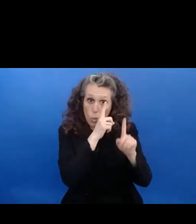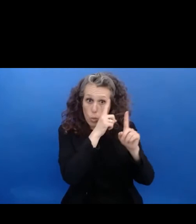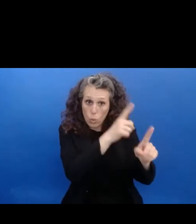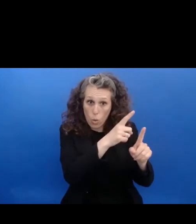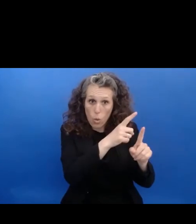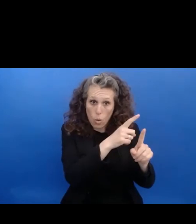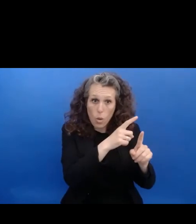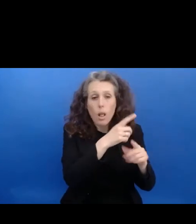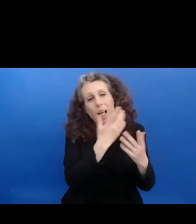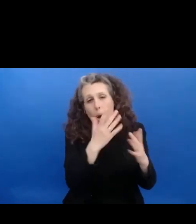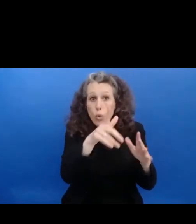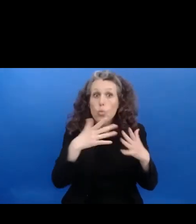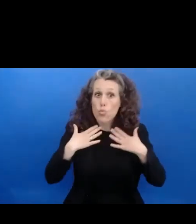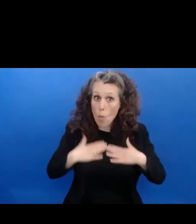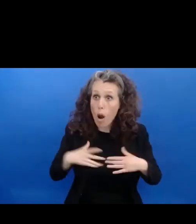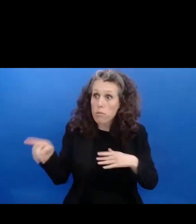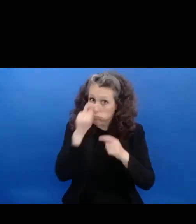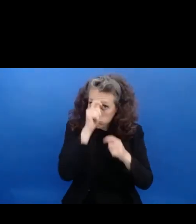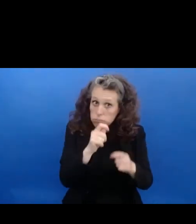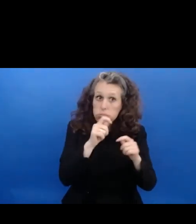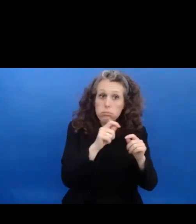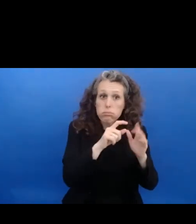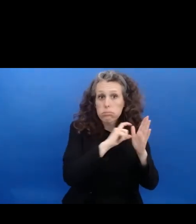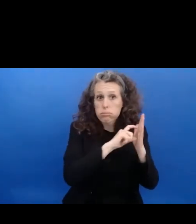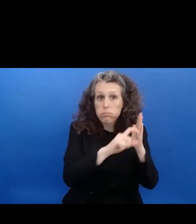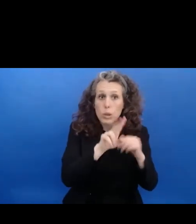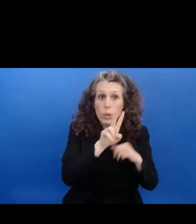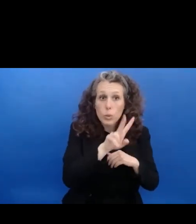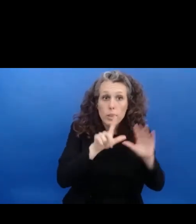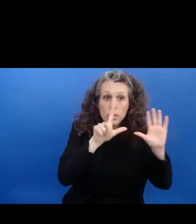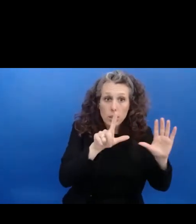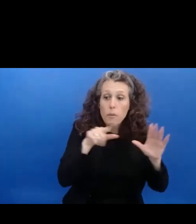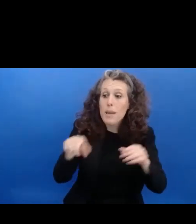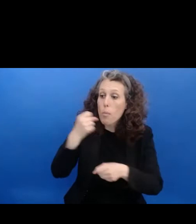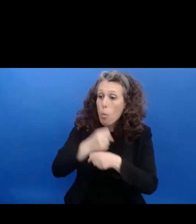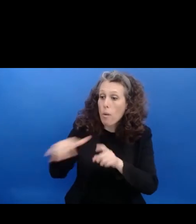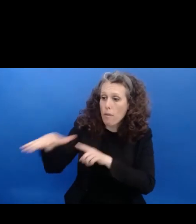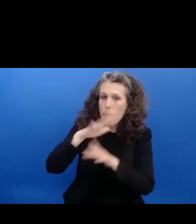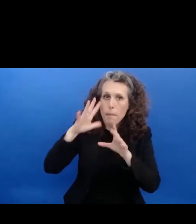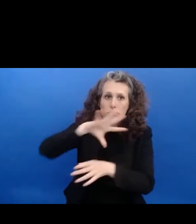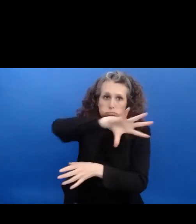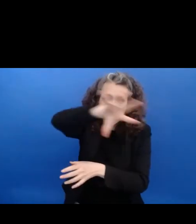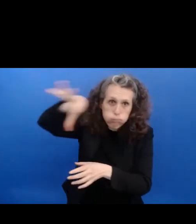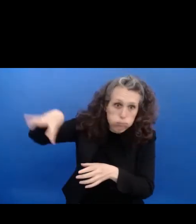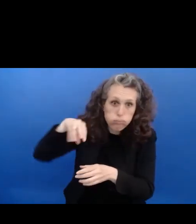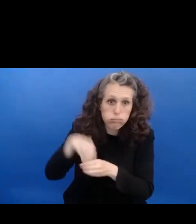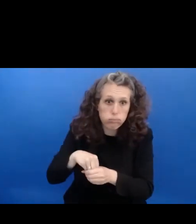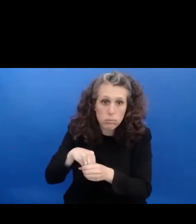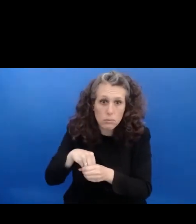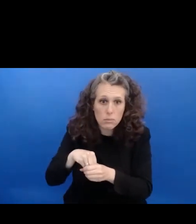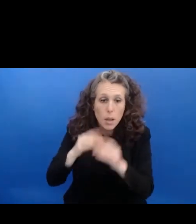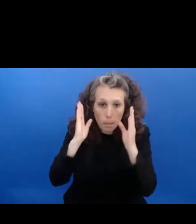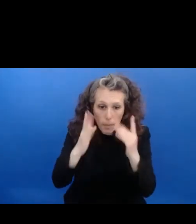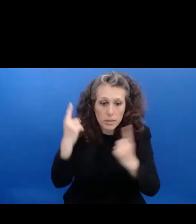must approach access to employment holistically keep keeping in mind efforts influencing factors